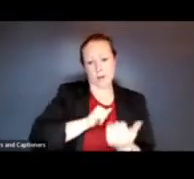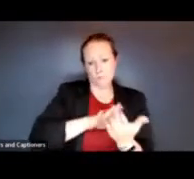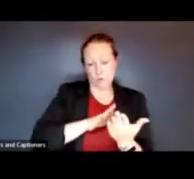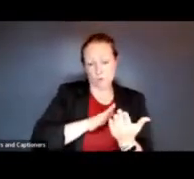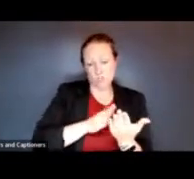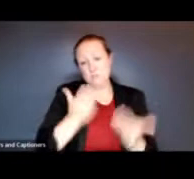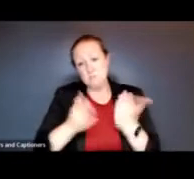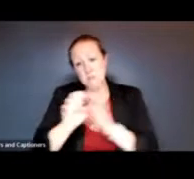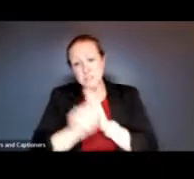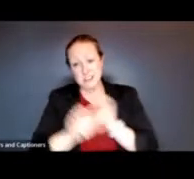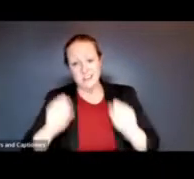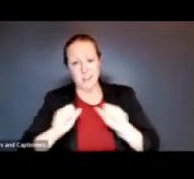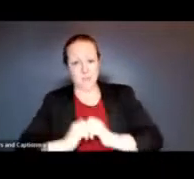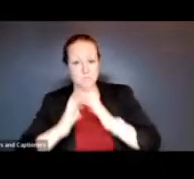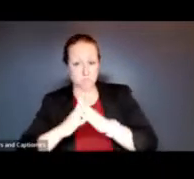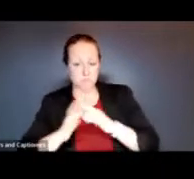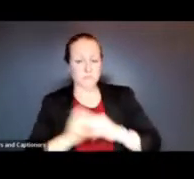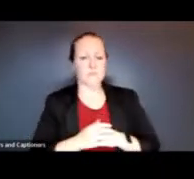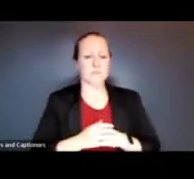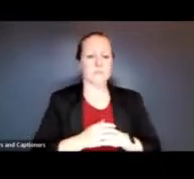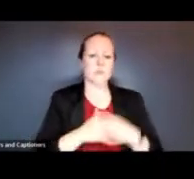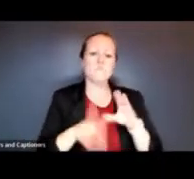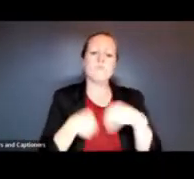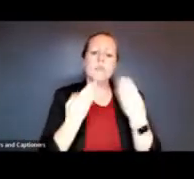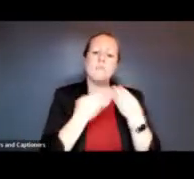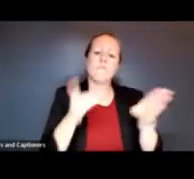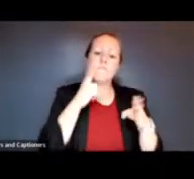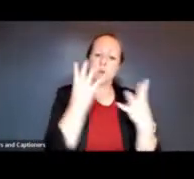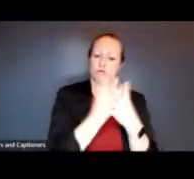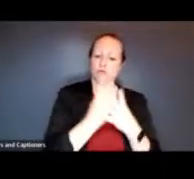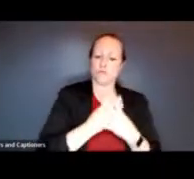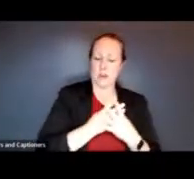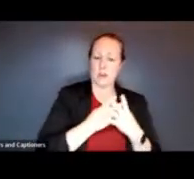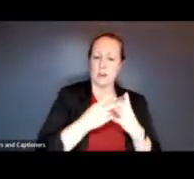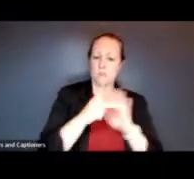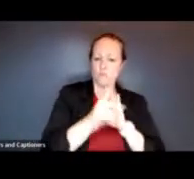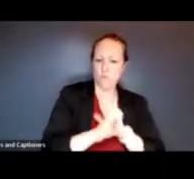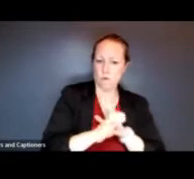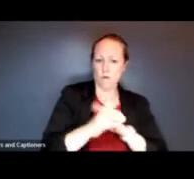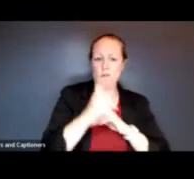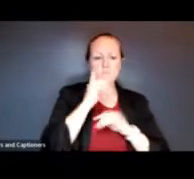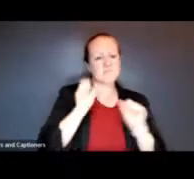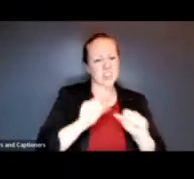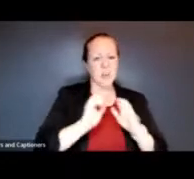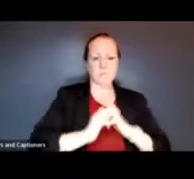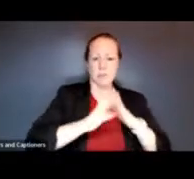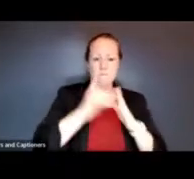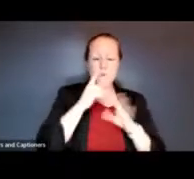provide an overview of screening protocol that can be implemented in behavioral health settings. We provide strategies for